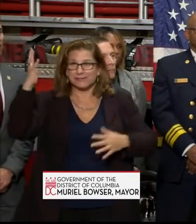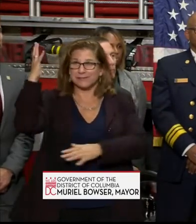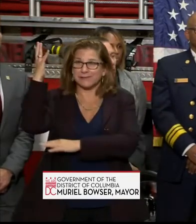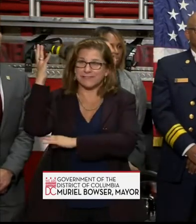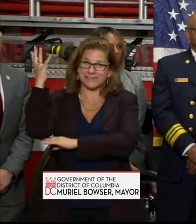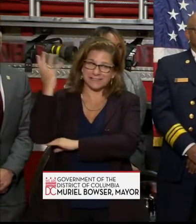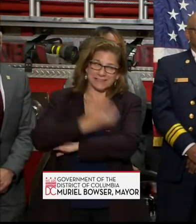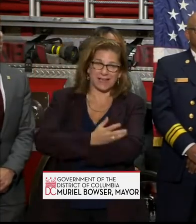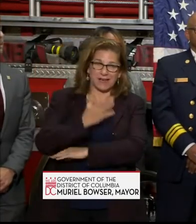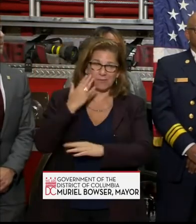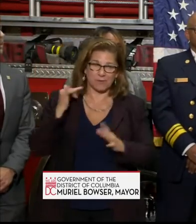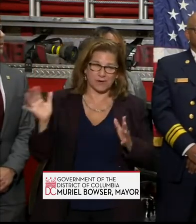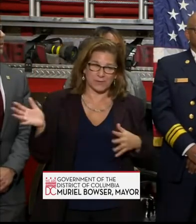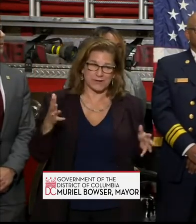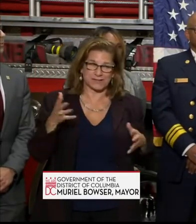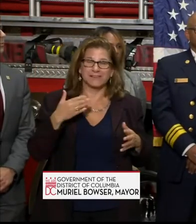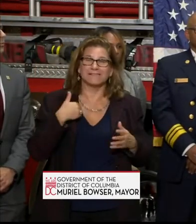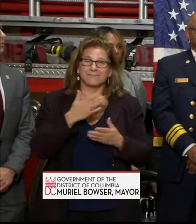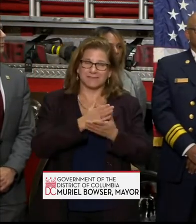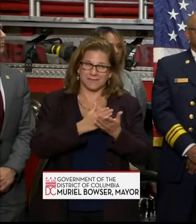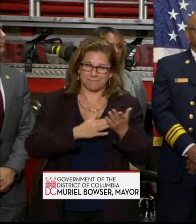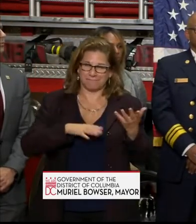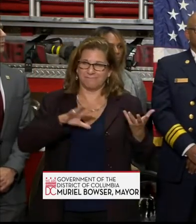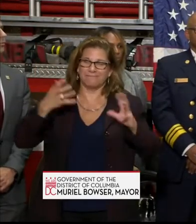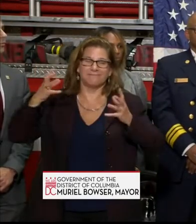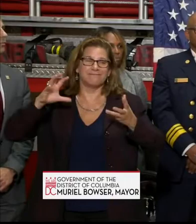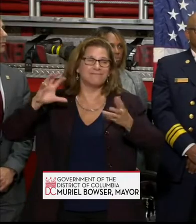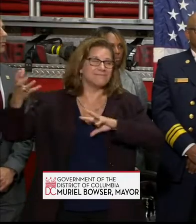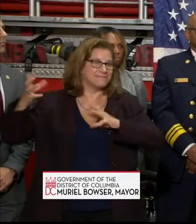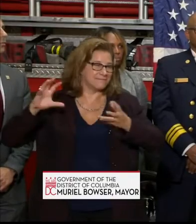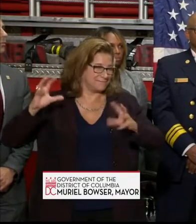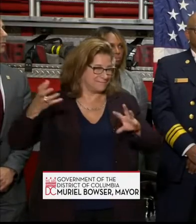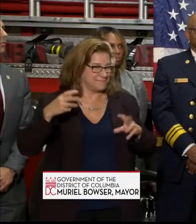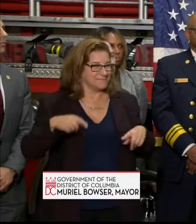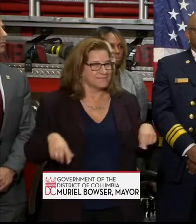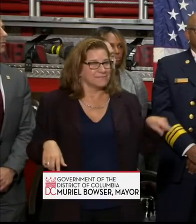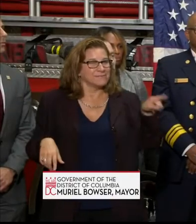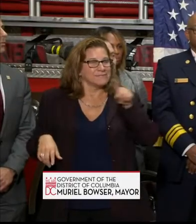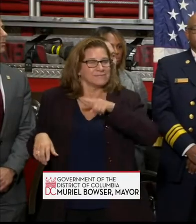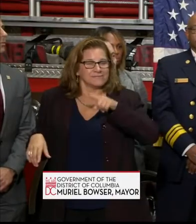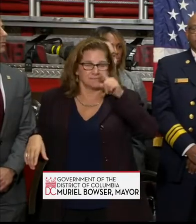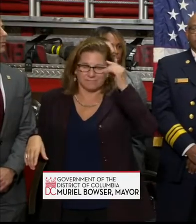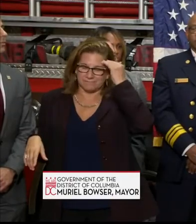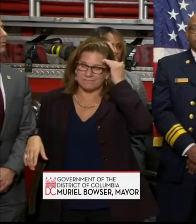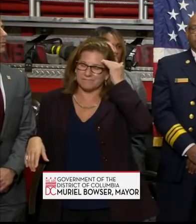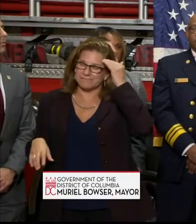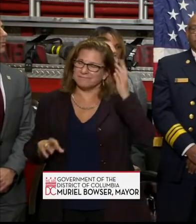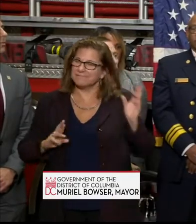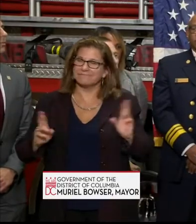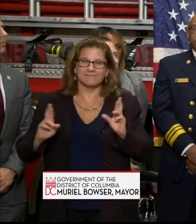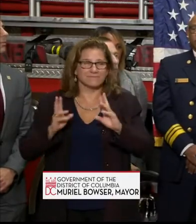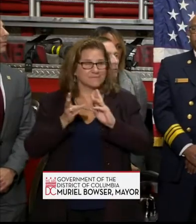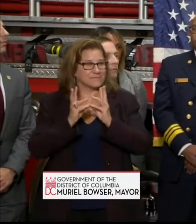NOW, IT IS IMPORTANT TO NOTE THAT WEATHER FORECASTING ASSOCIATED WITH THIS HURRICANE AND WITH ALL HURRICANES IS